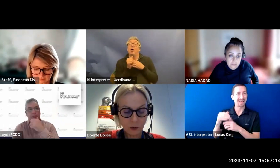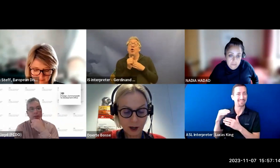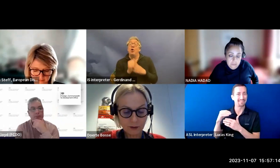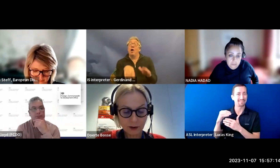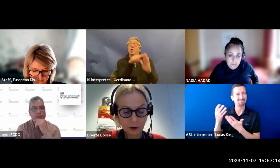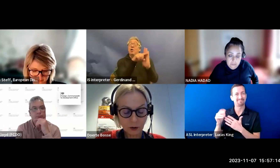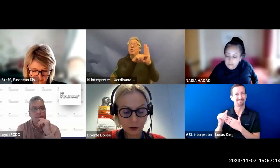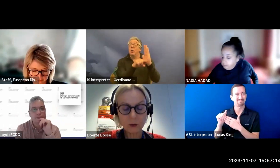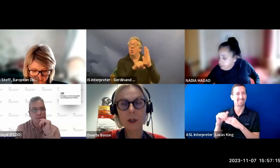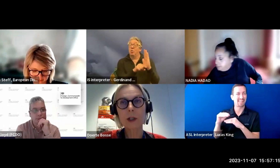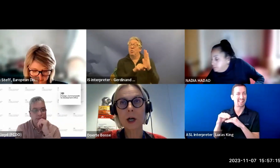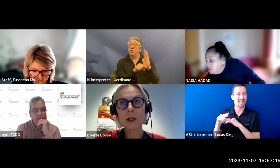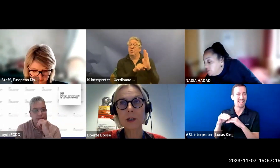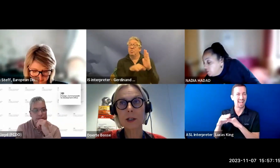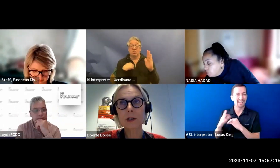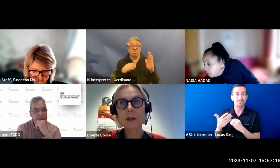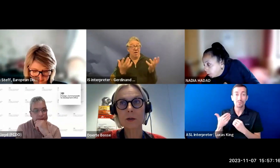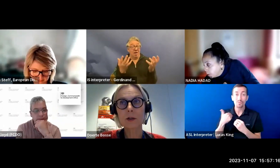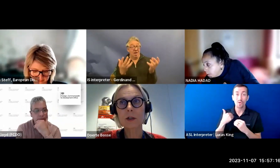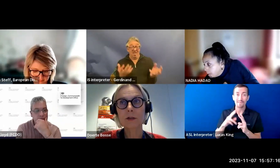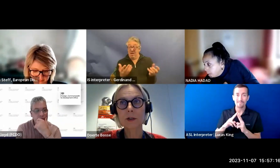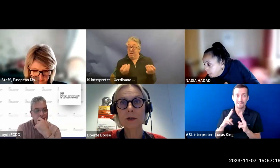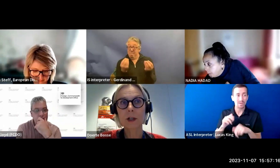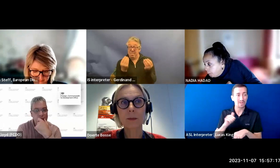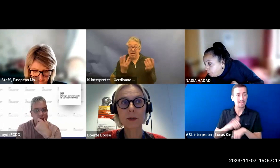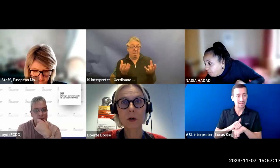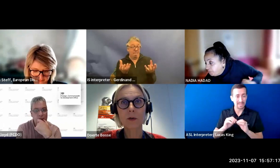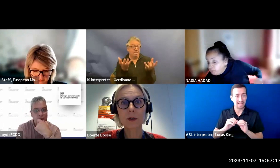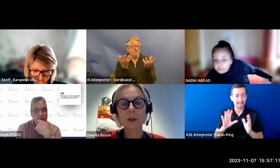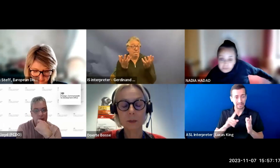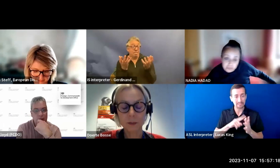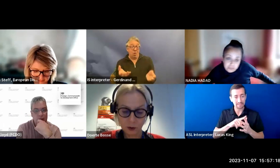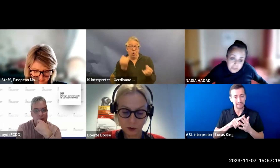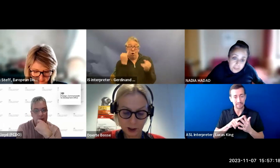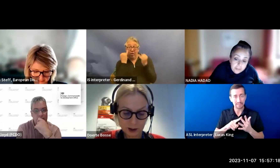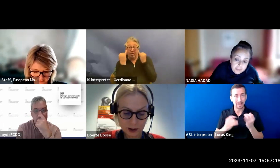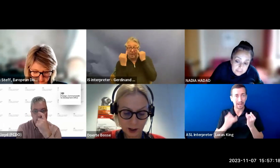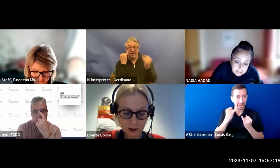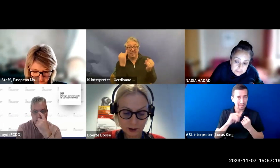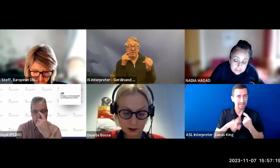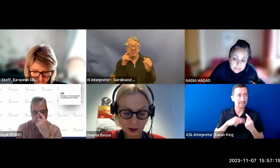We do have concrete ideas on the different steps of the project cycle.